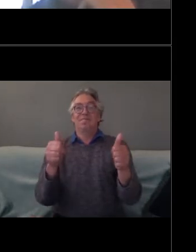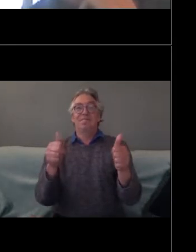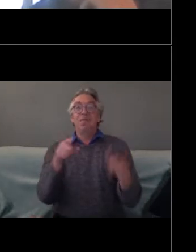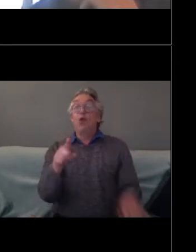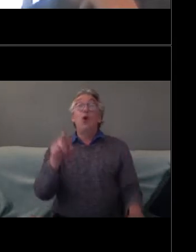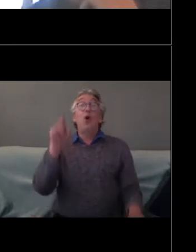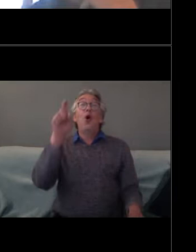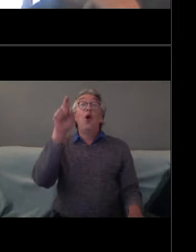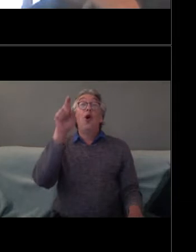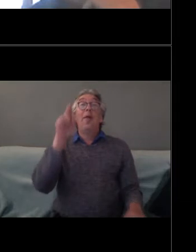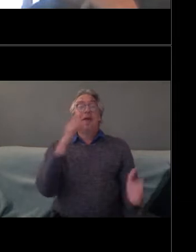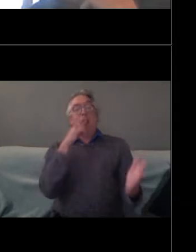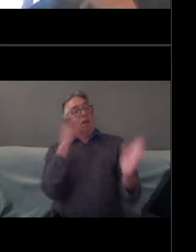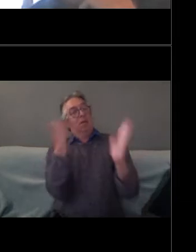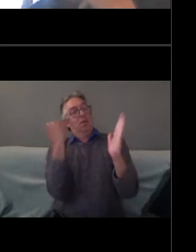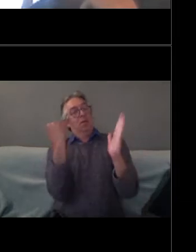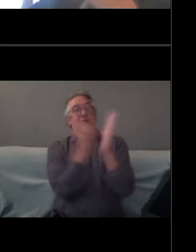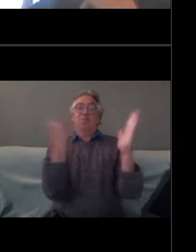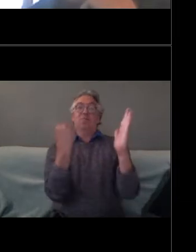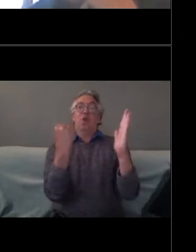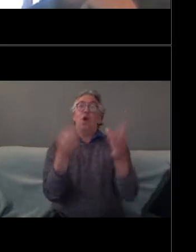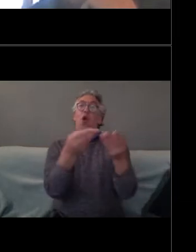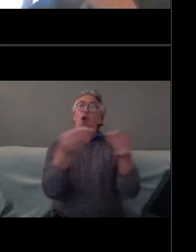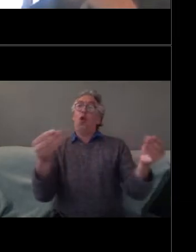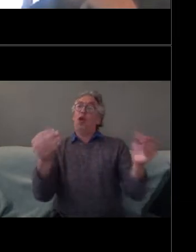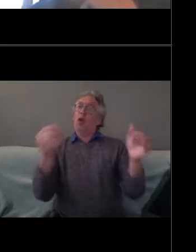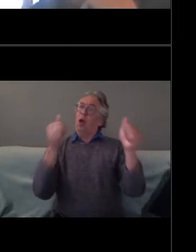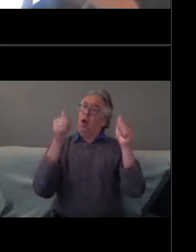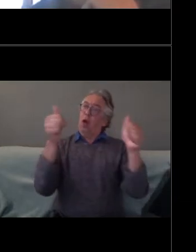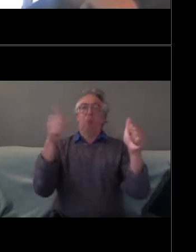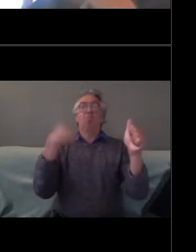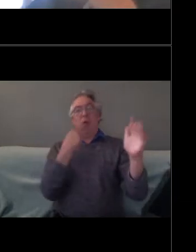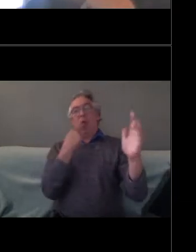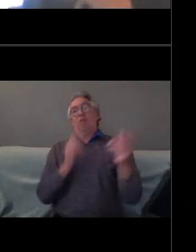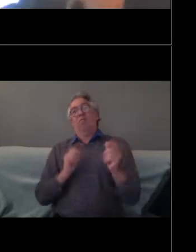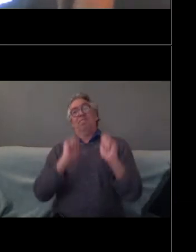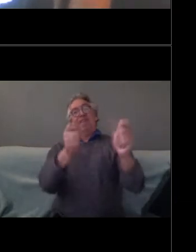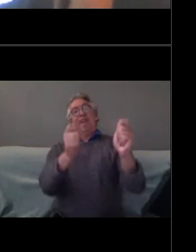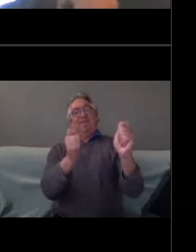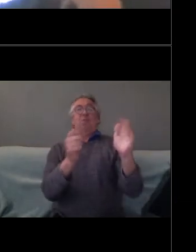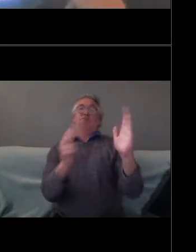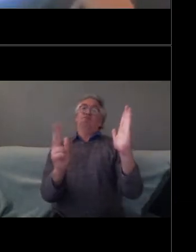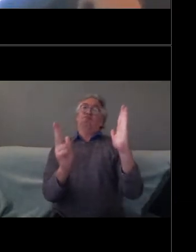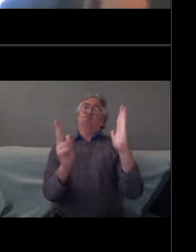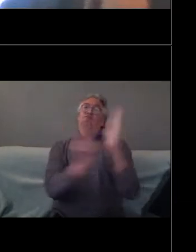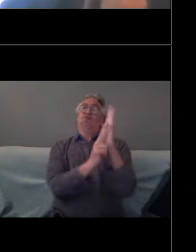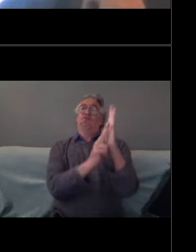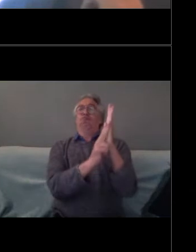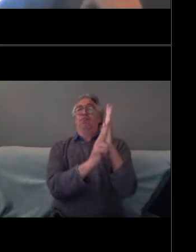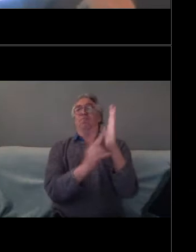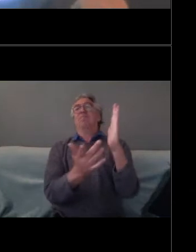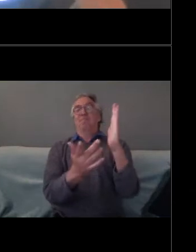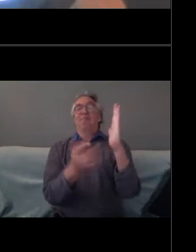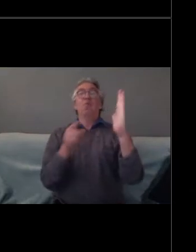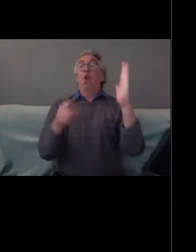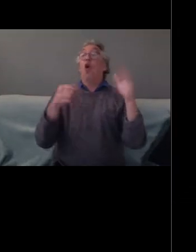to start the activity and to be able to come and advocate.